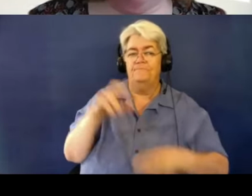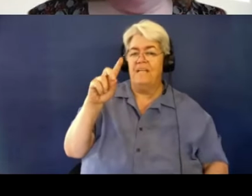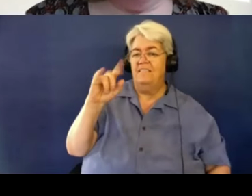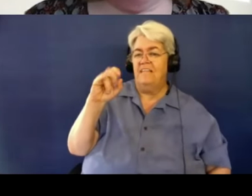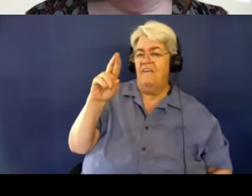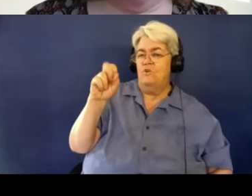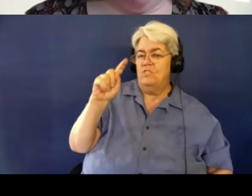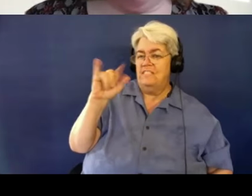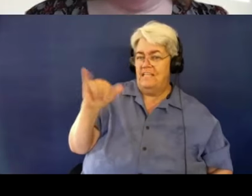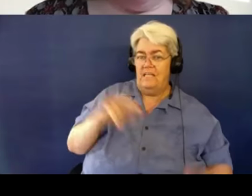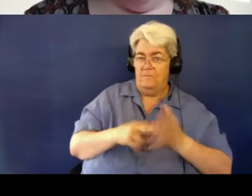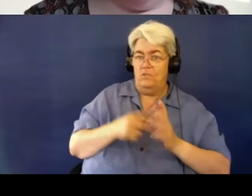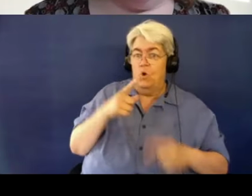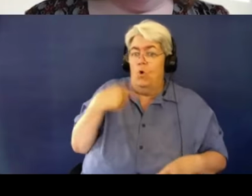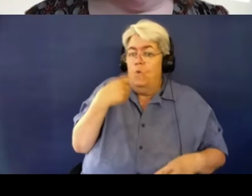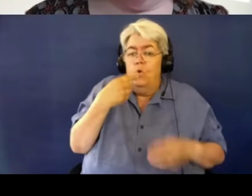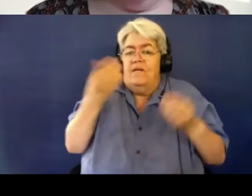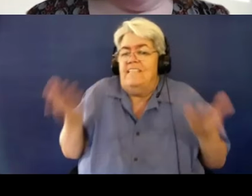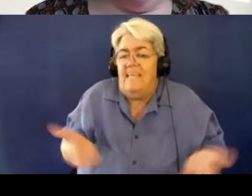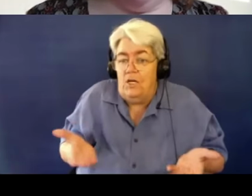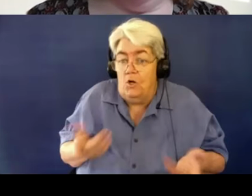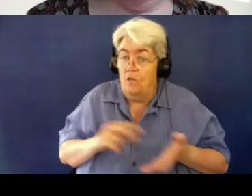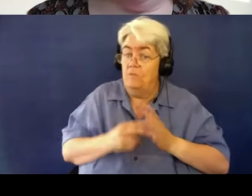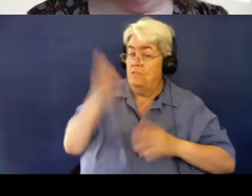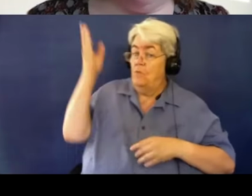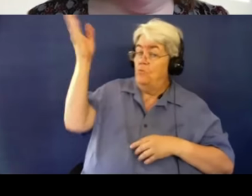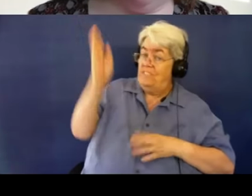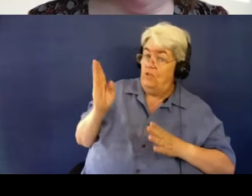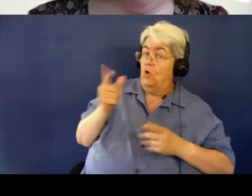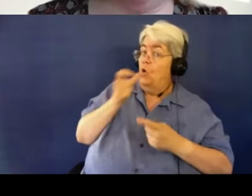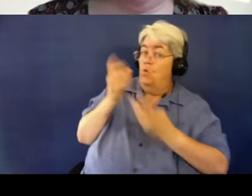So we might ask, who are the presenters and who are the participants?